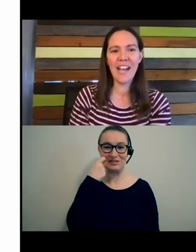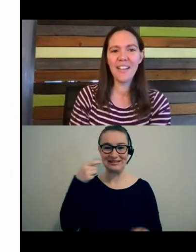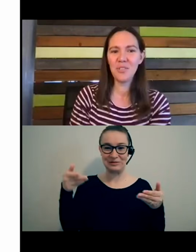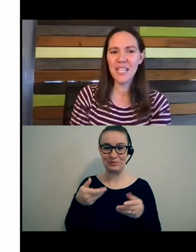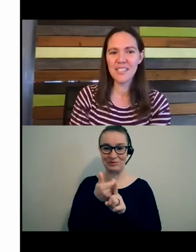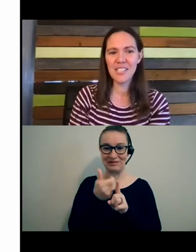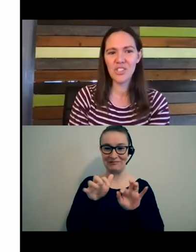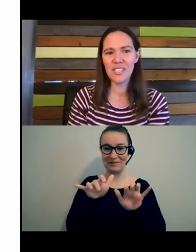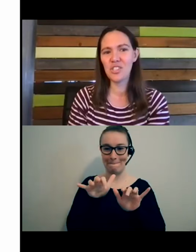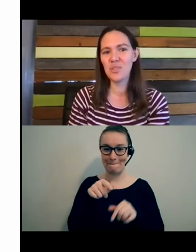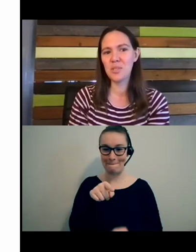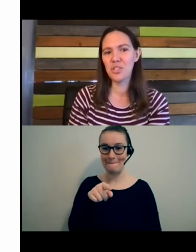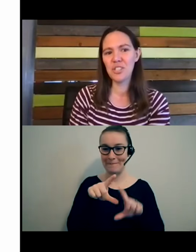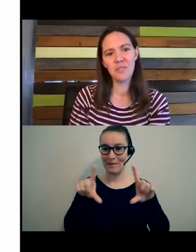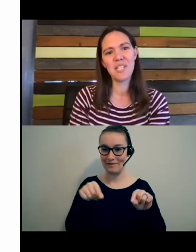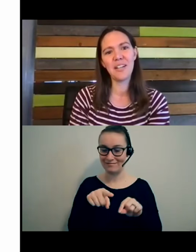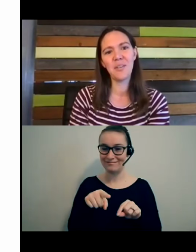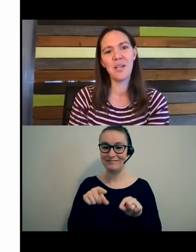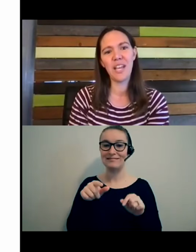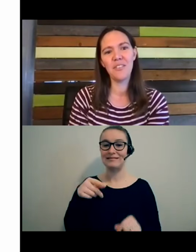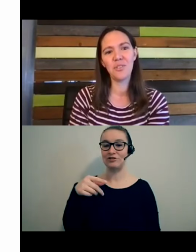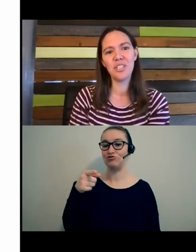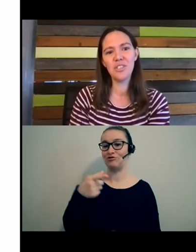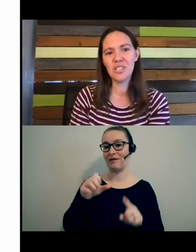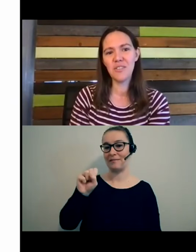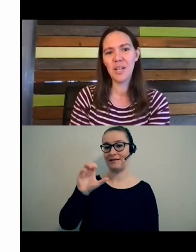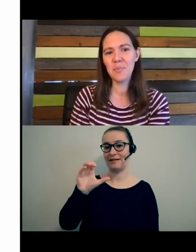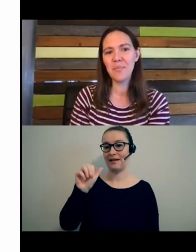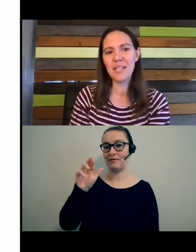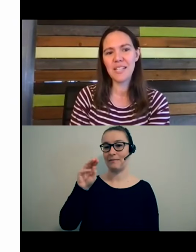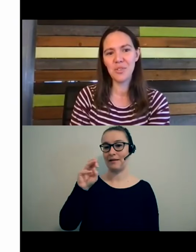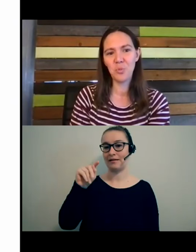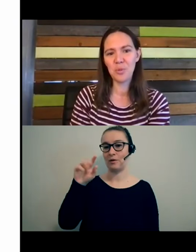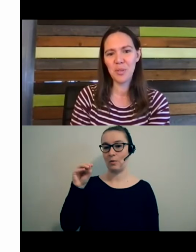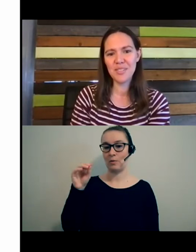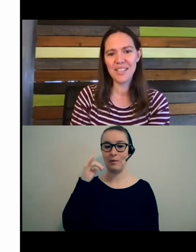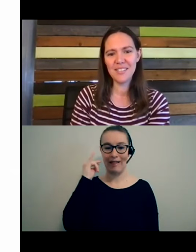If you can't see it, she said she's Patricia from Sacramento, California. She develops and maintains WordPress sites.